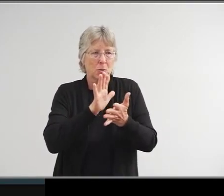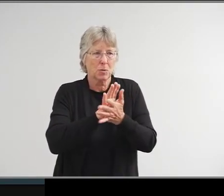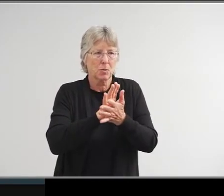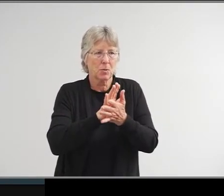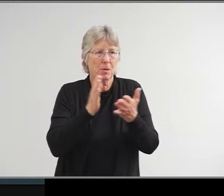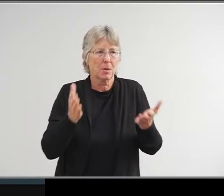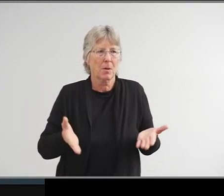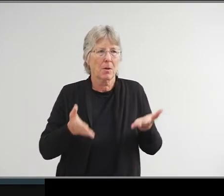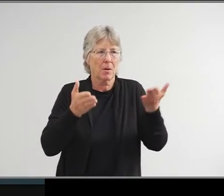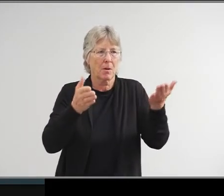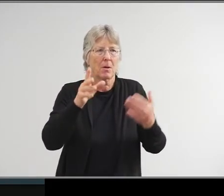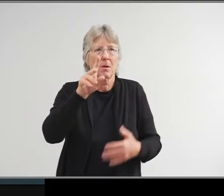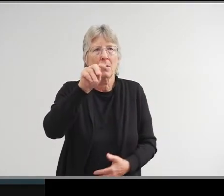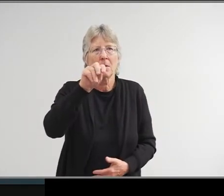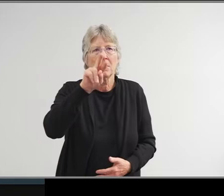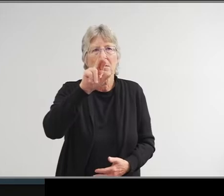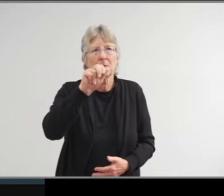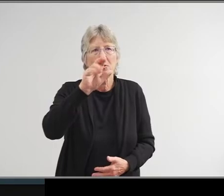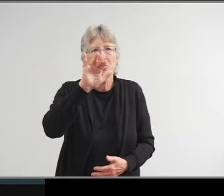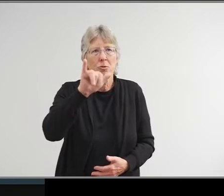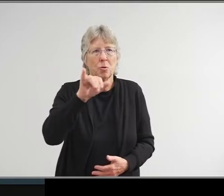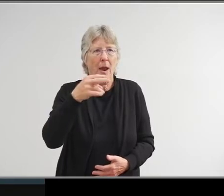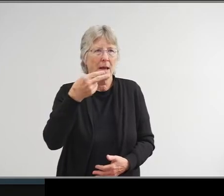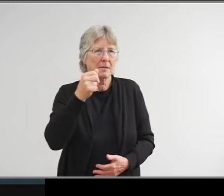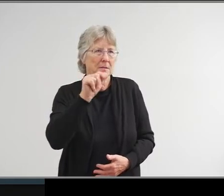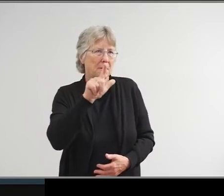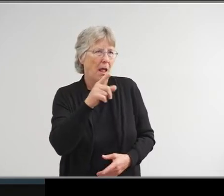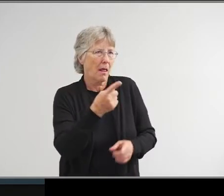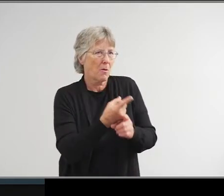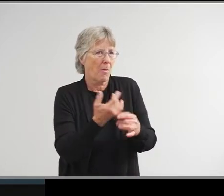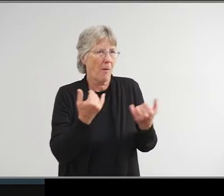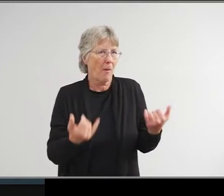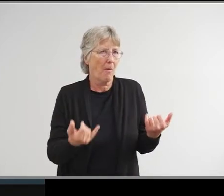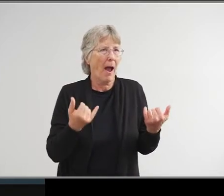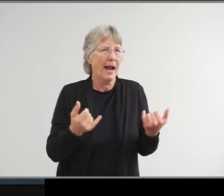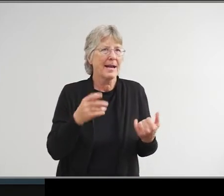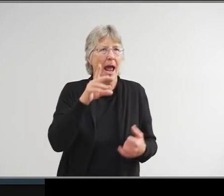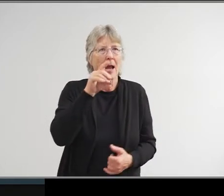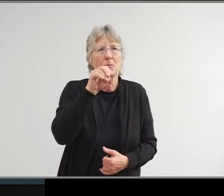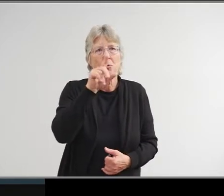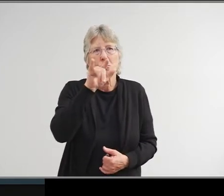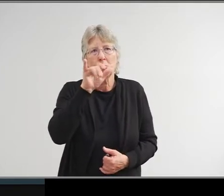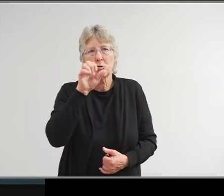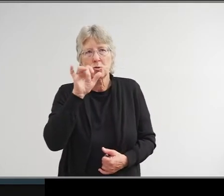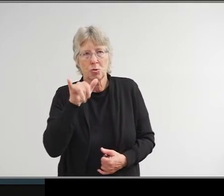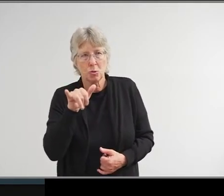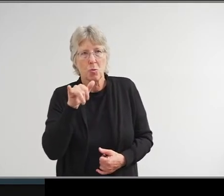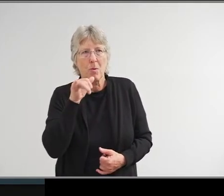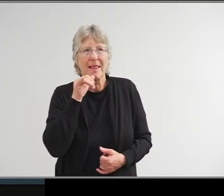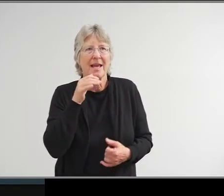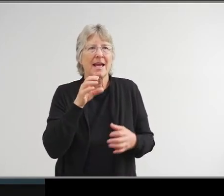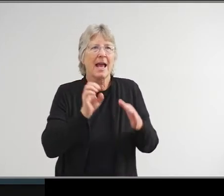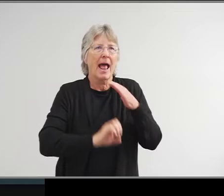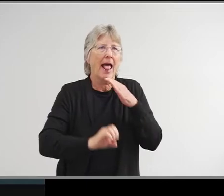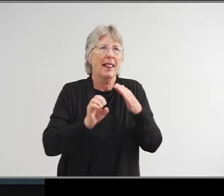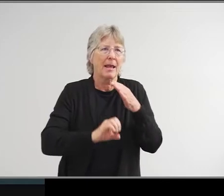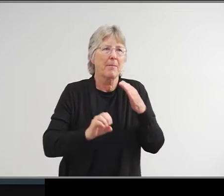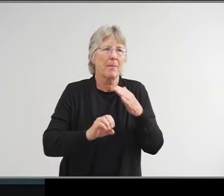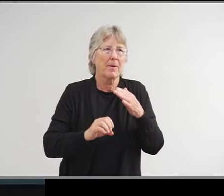is Tracy hall, who is currently the assistant principal at Dooley Elementary moves into the role of acting principal